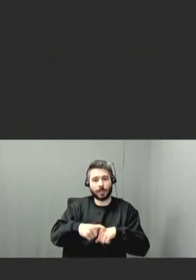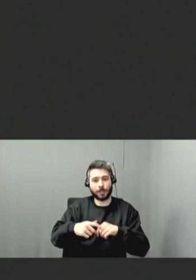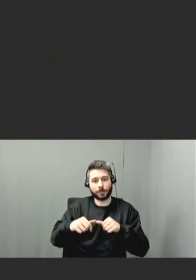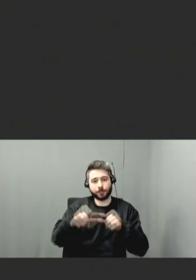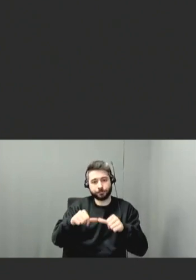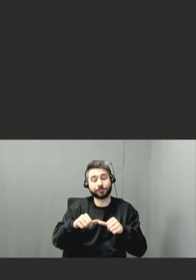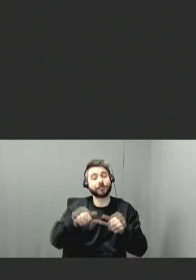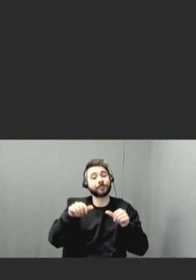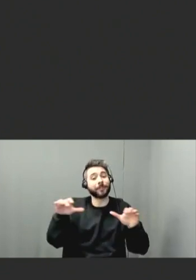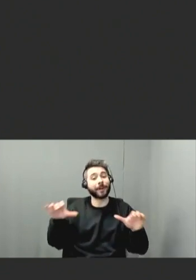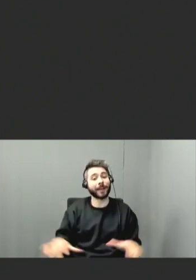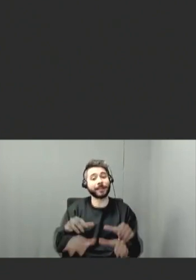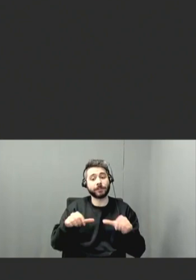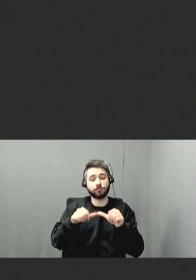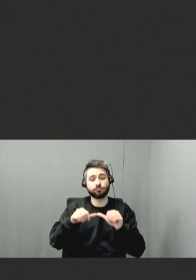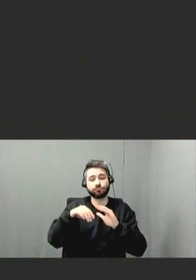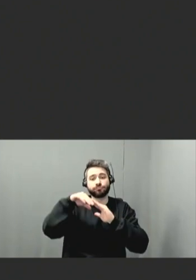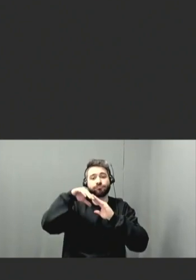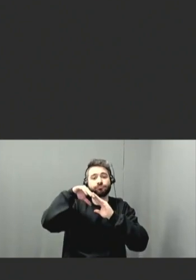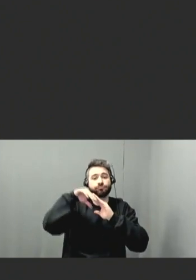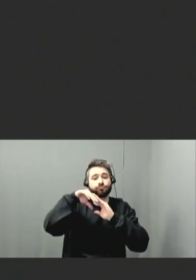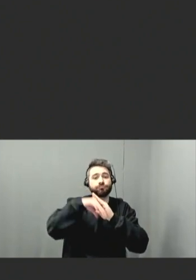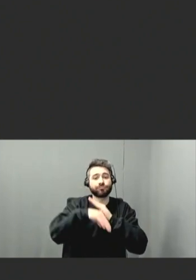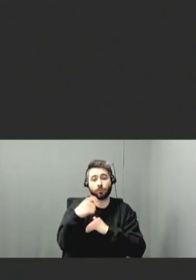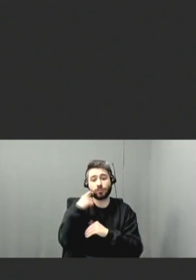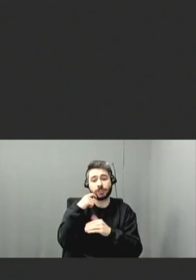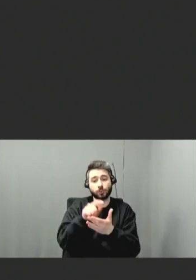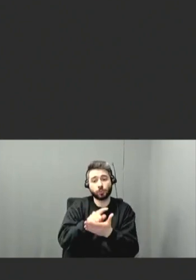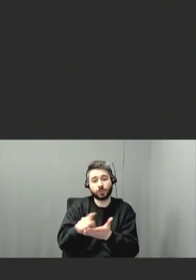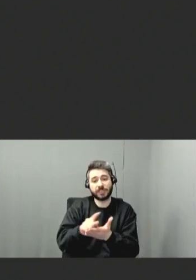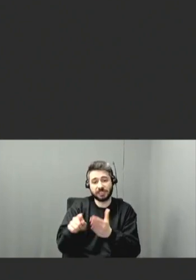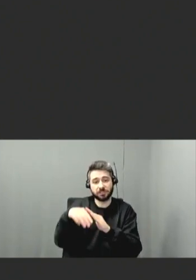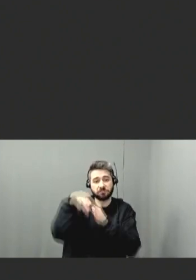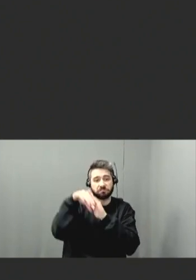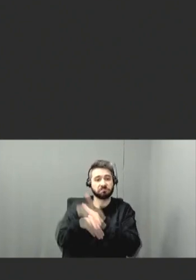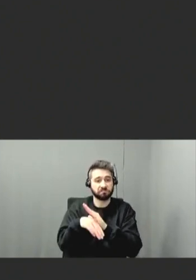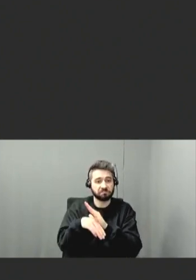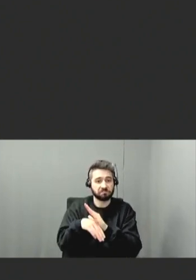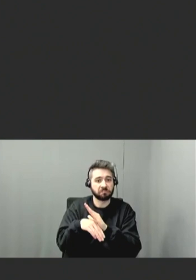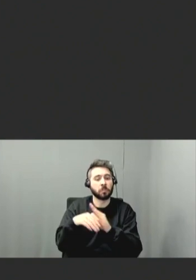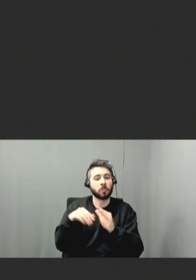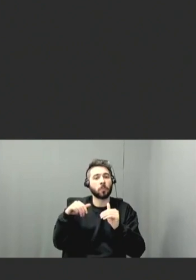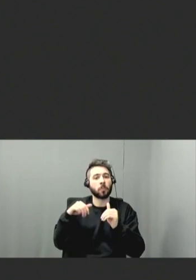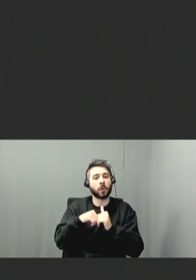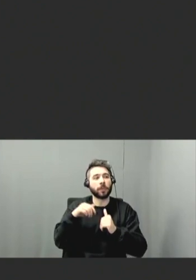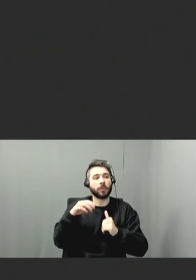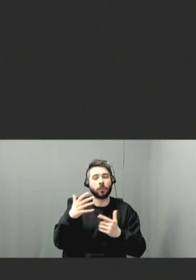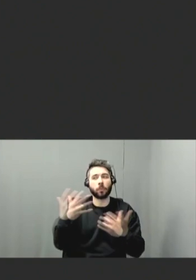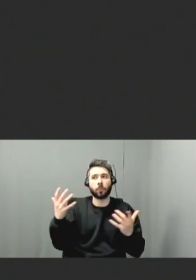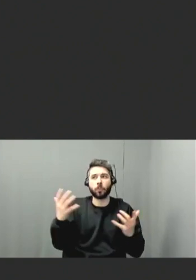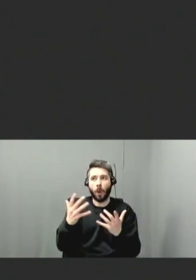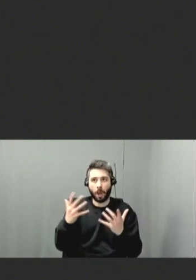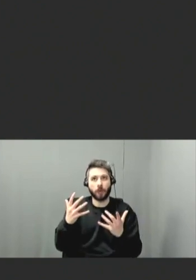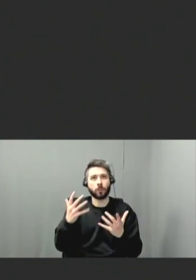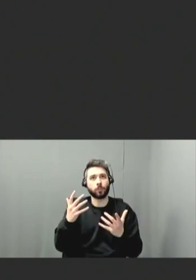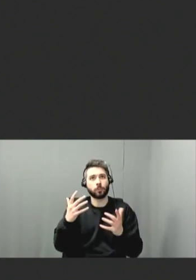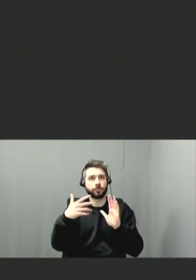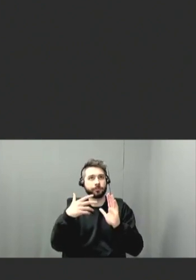continued to decline in recent weeks with what would be characterized at this point